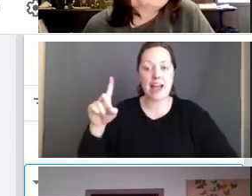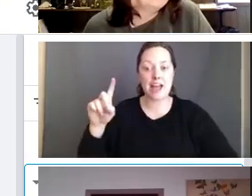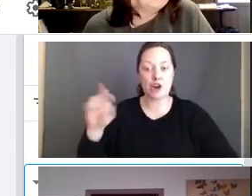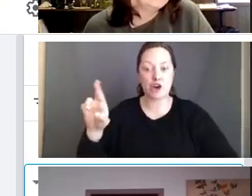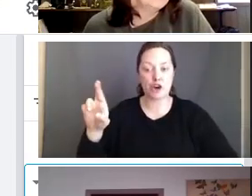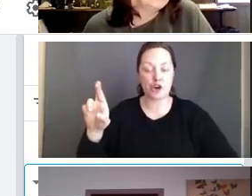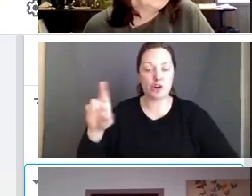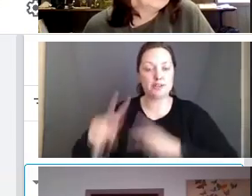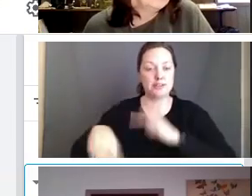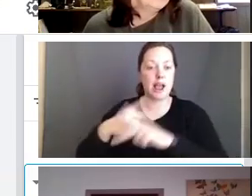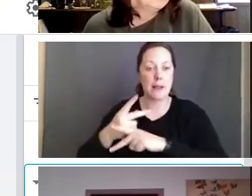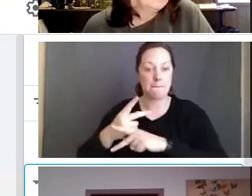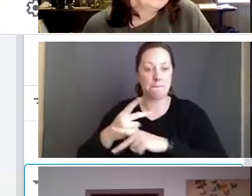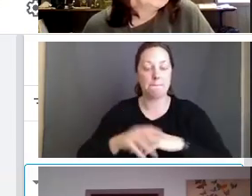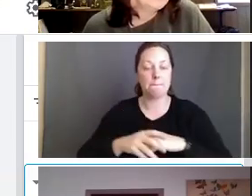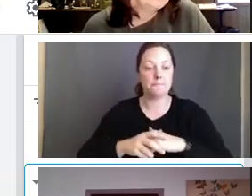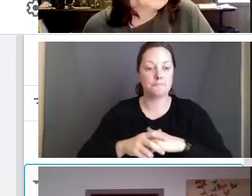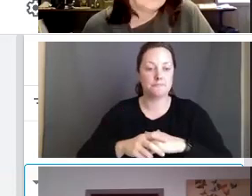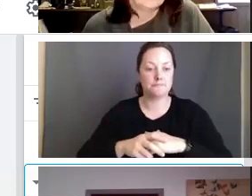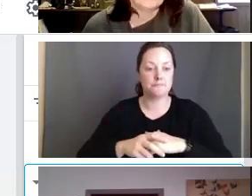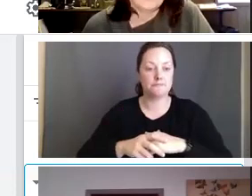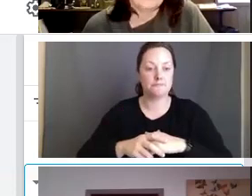The next button down here is the button.